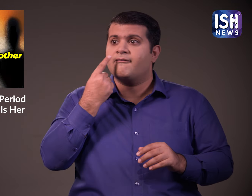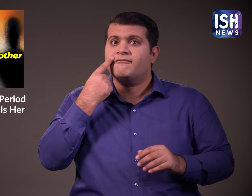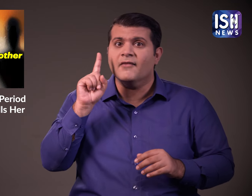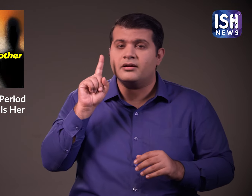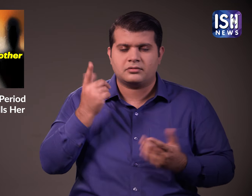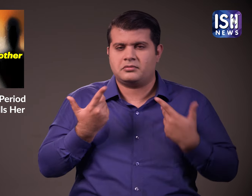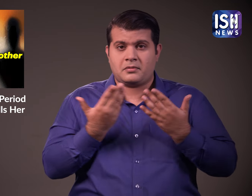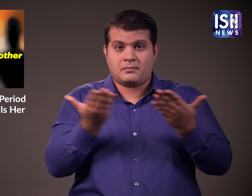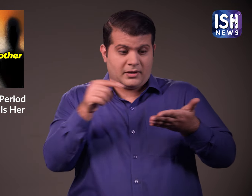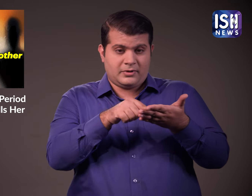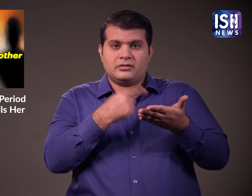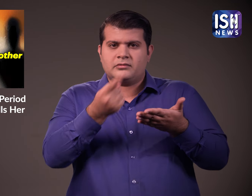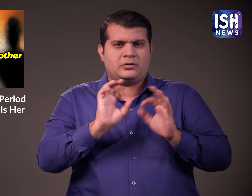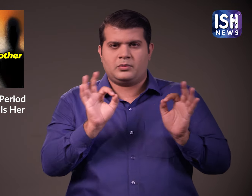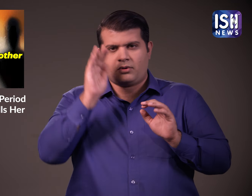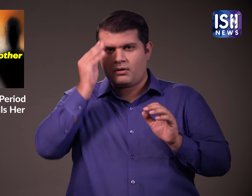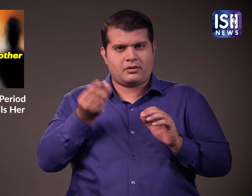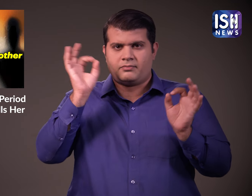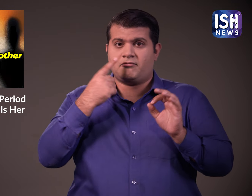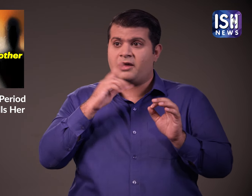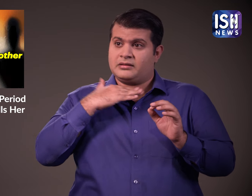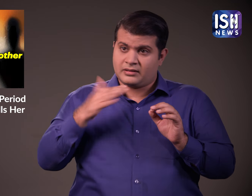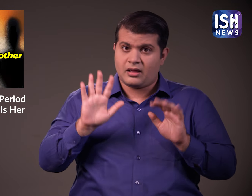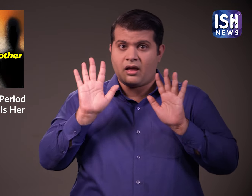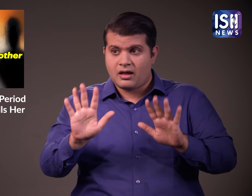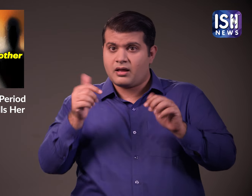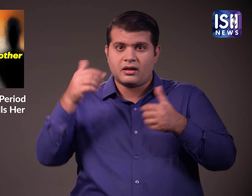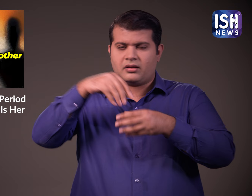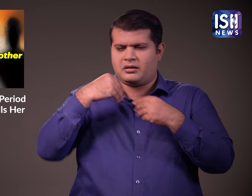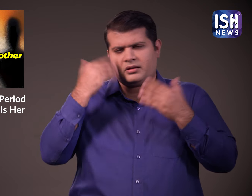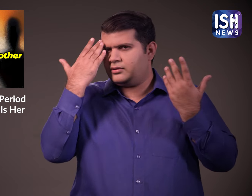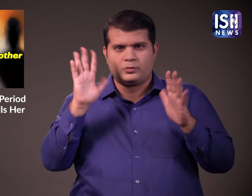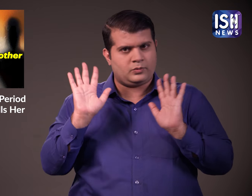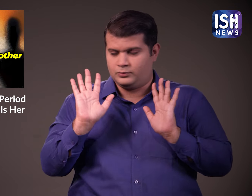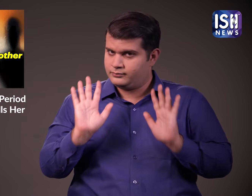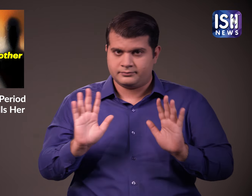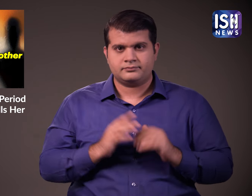News reports do not mention anything about the father.